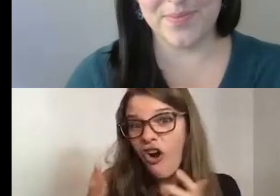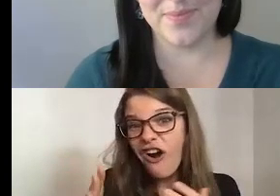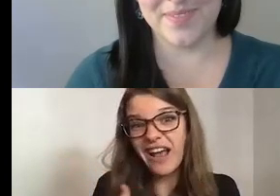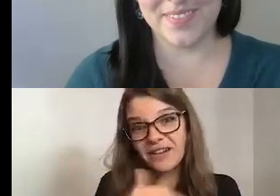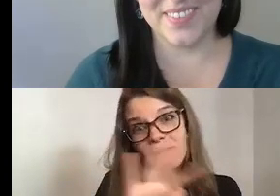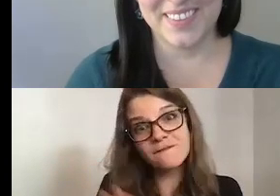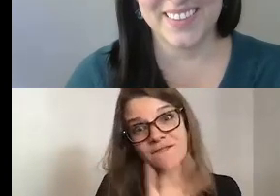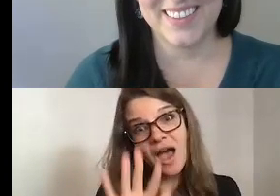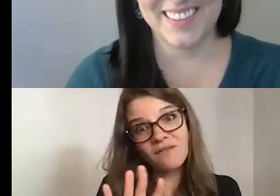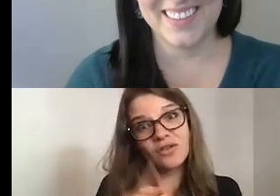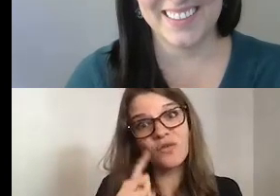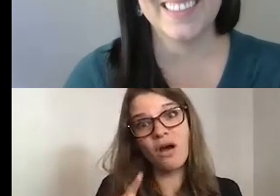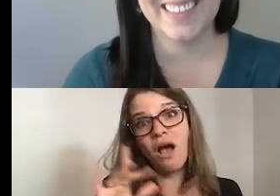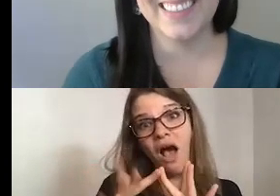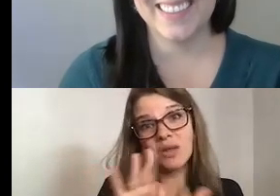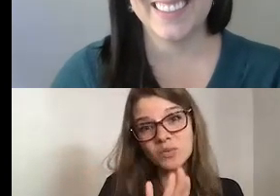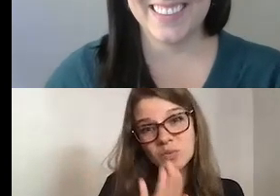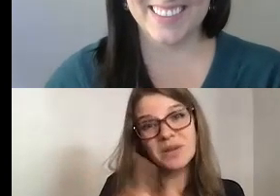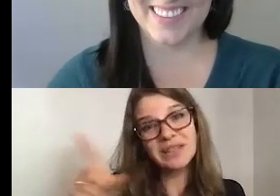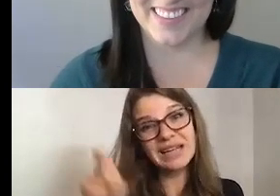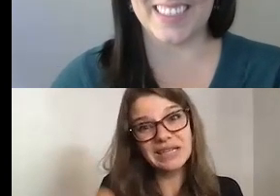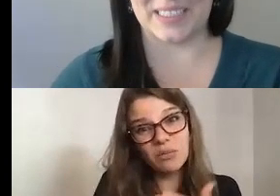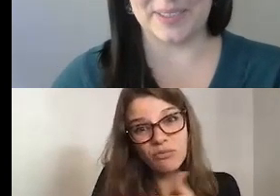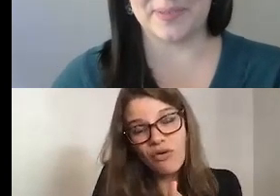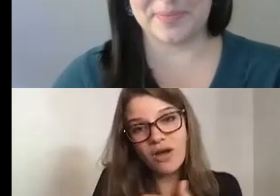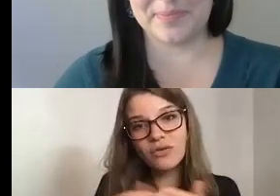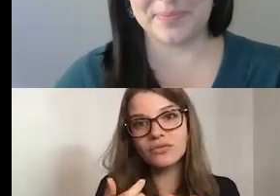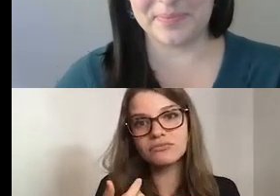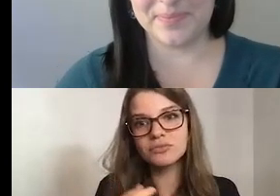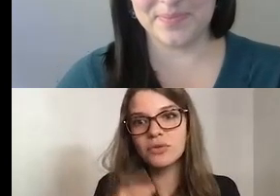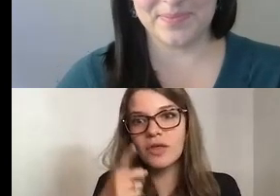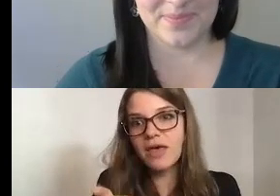today on online schooling and they need that break to watch their own tablet time so I think